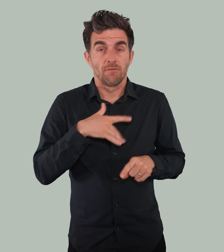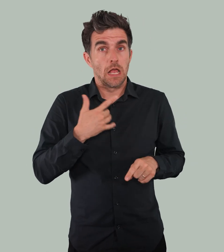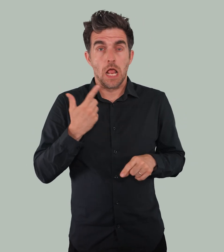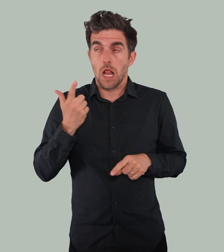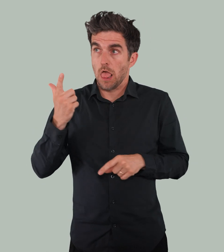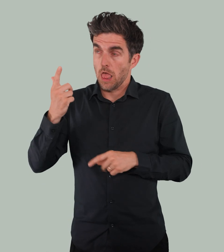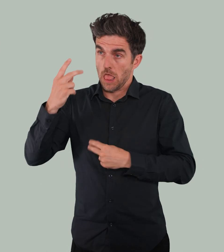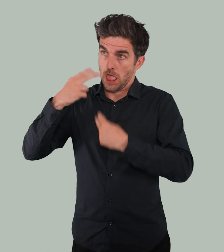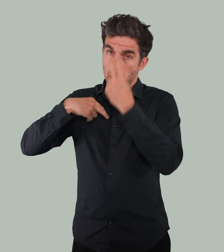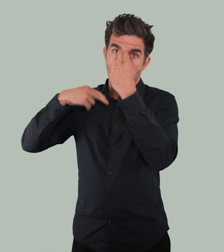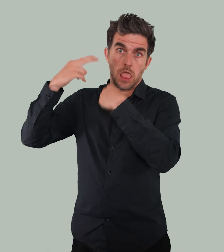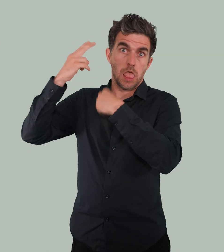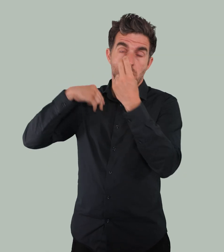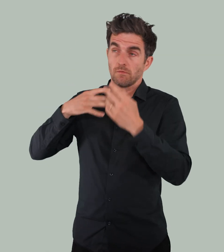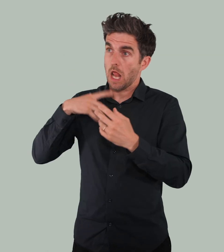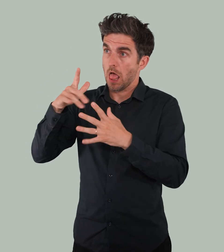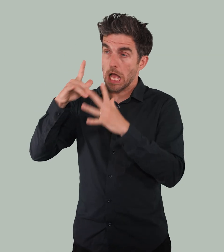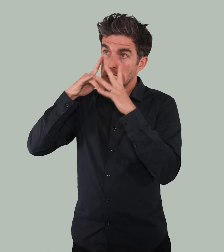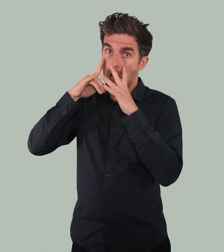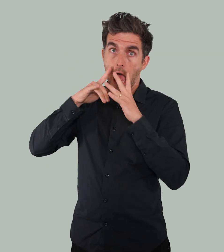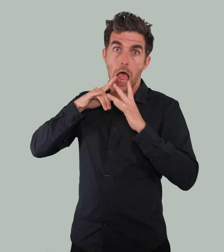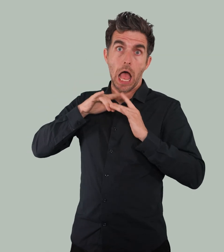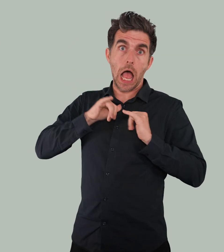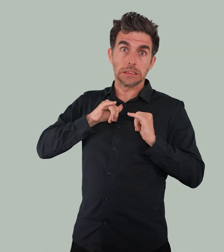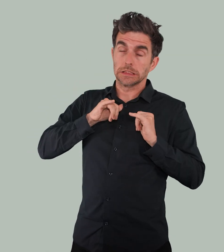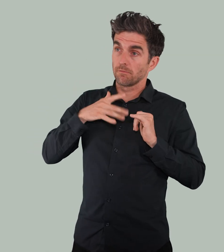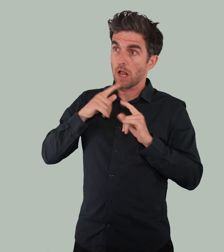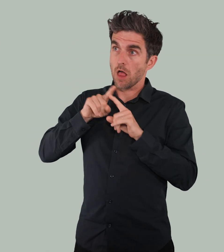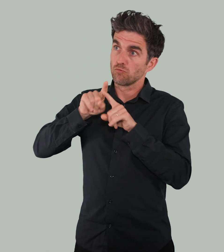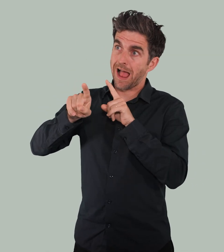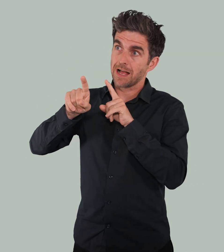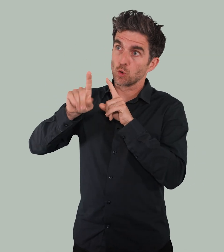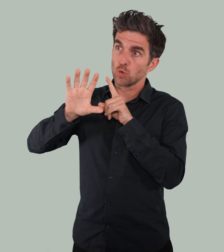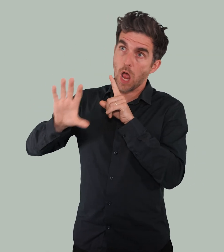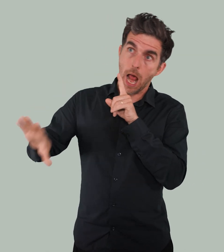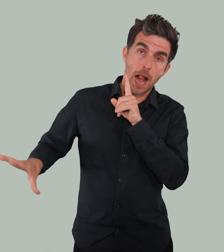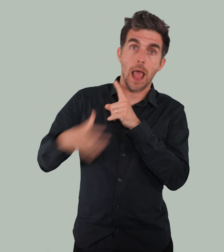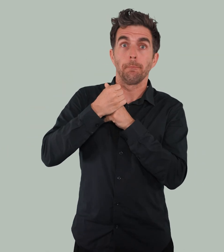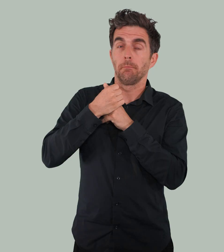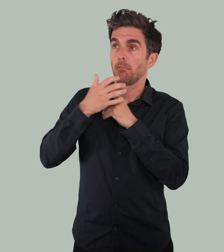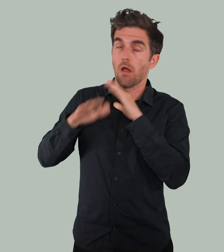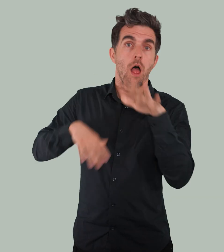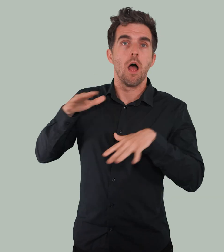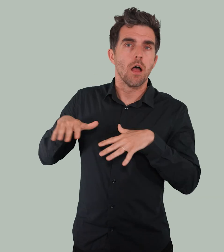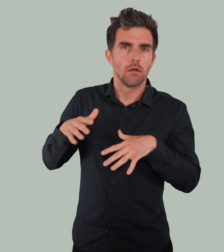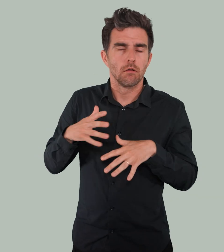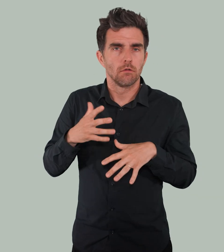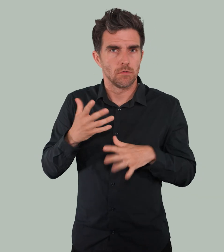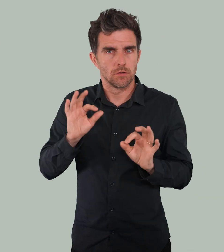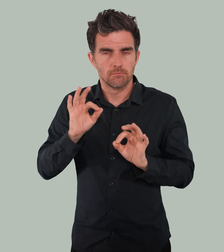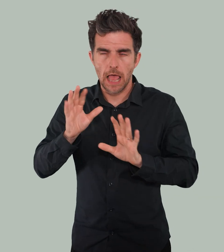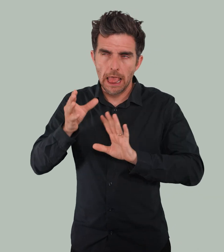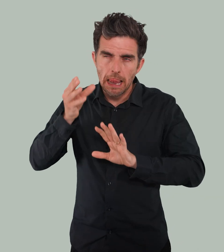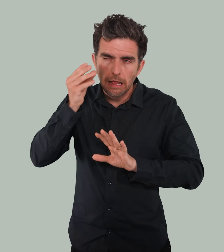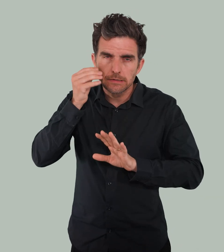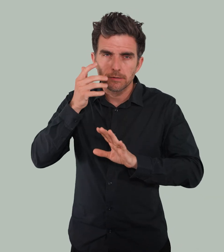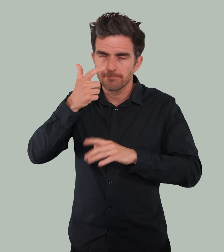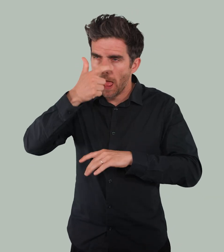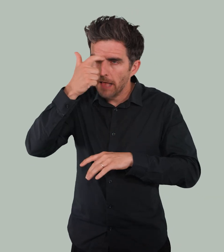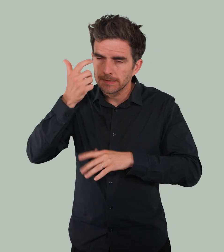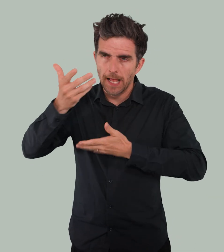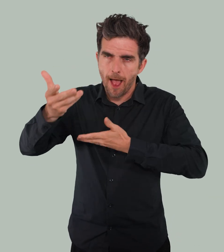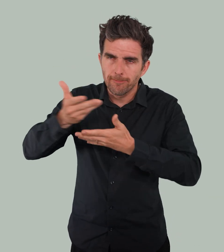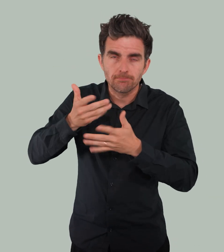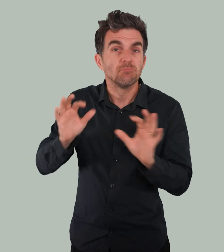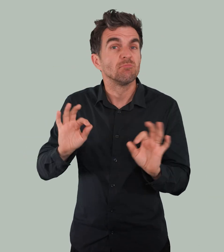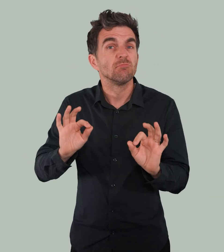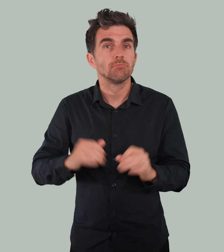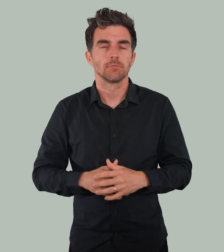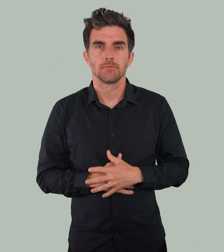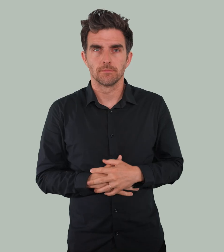felt they were being tested, judged, or “caught out”, rather than listened to or understood.